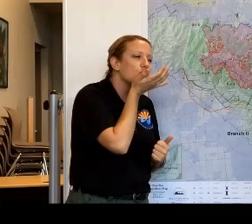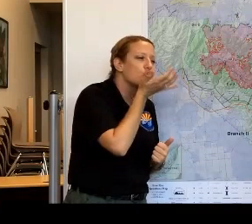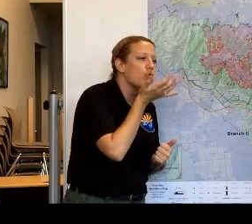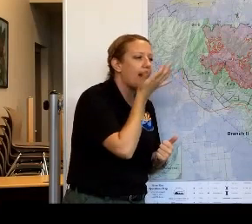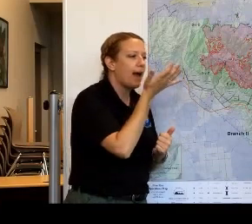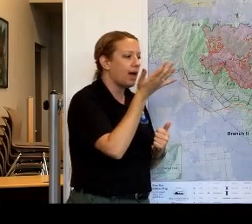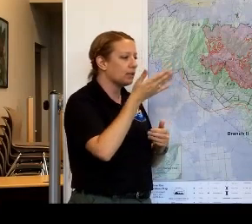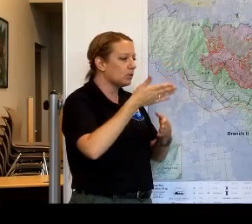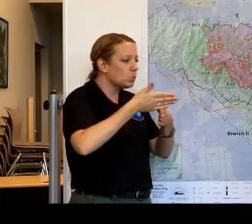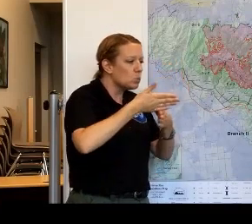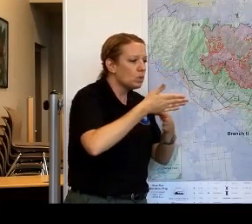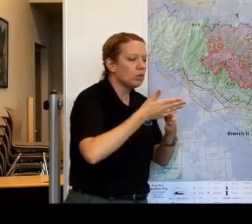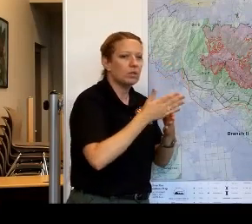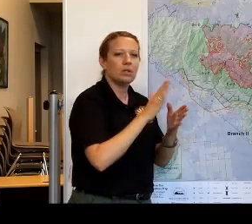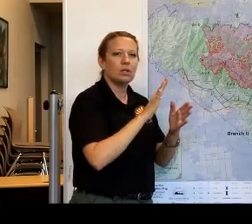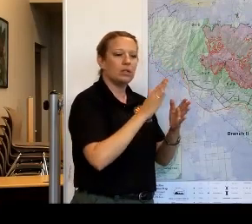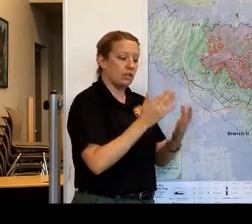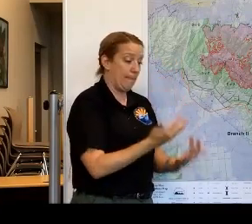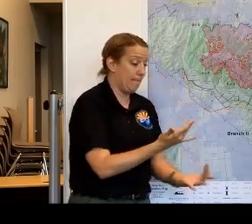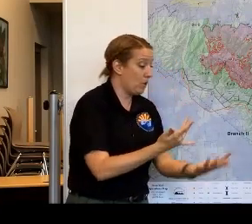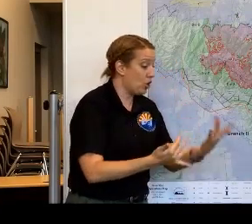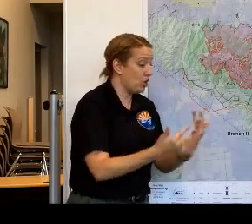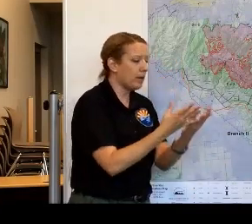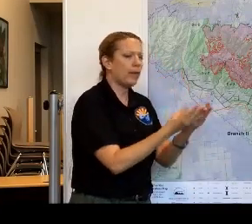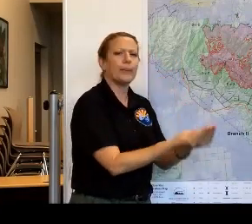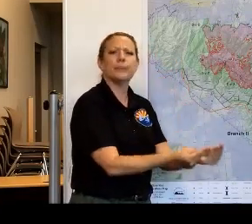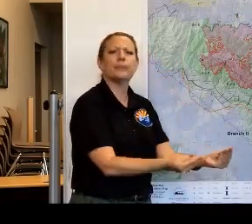stopping the fire and the fire naturally going out and those light grassy